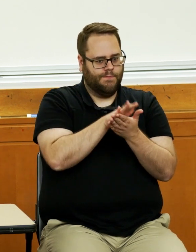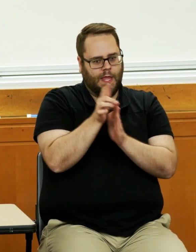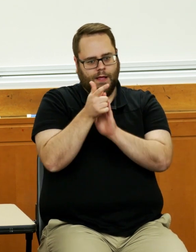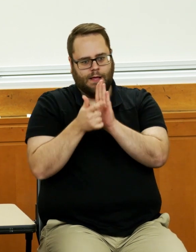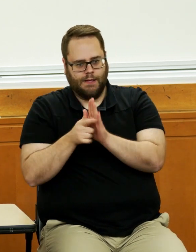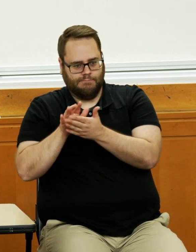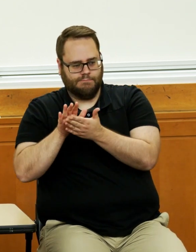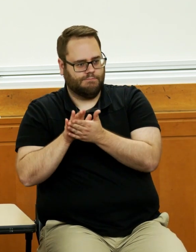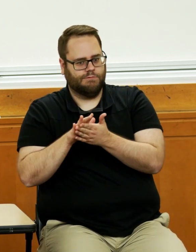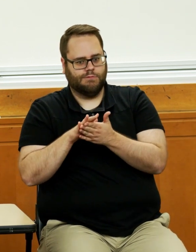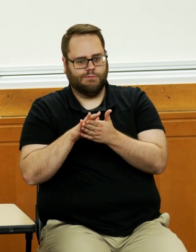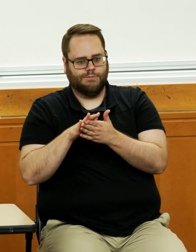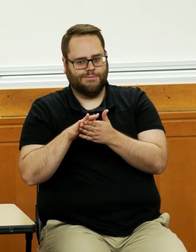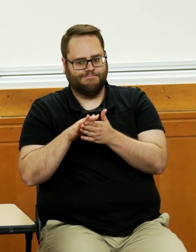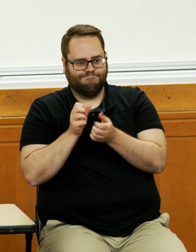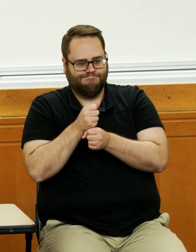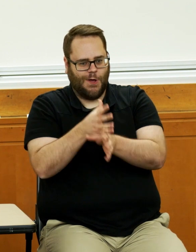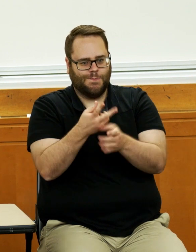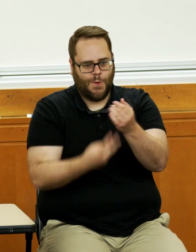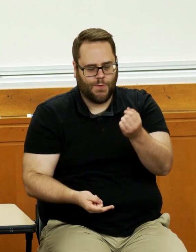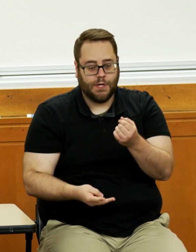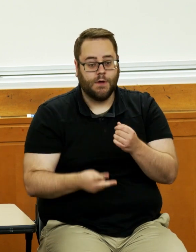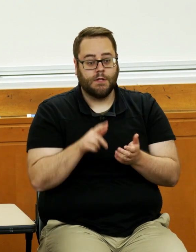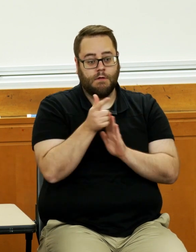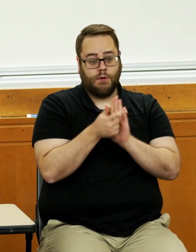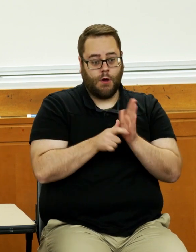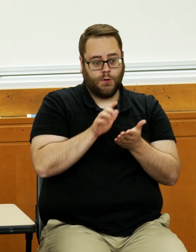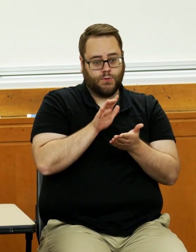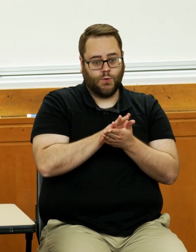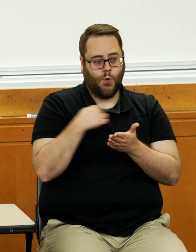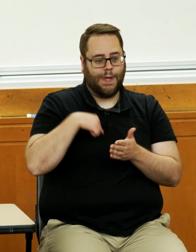In many ways, we introduced the law school to what accessible events look like by working